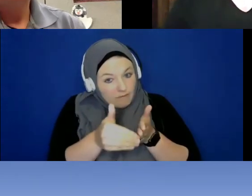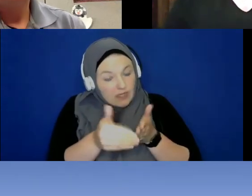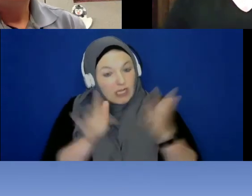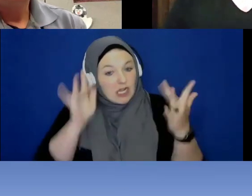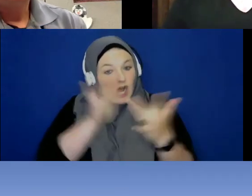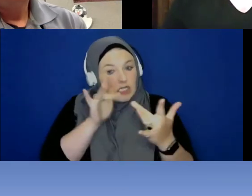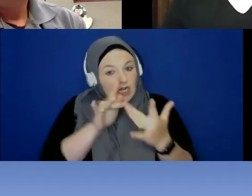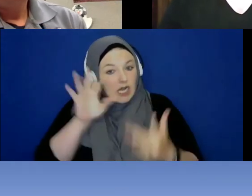9-1-1